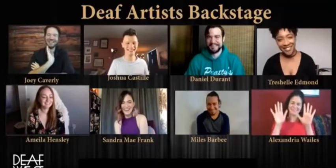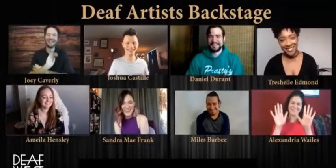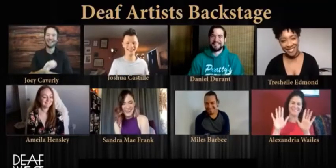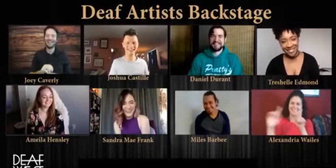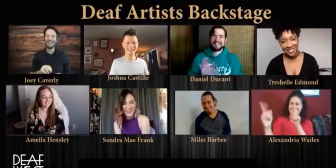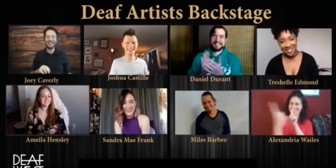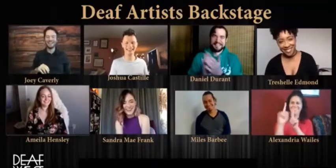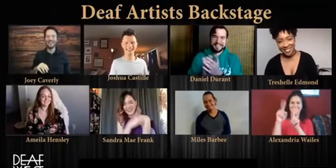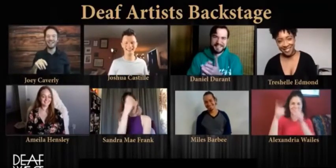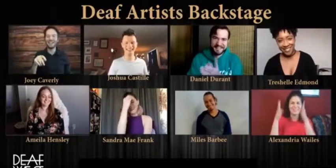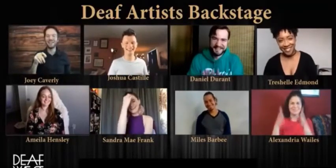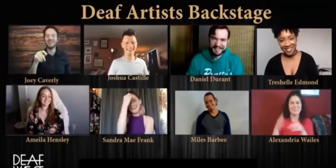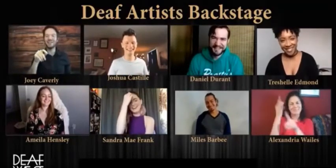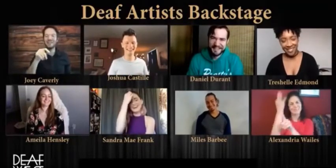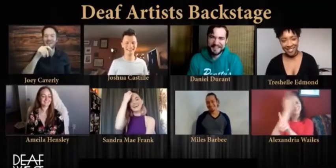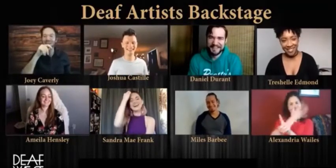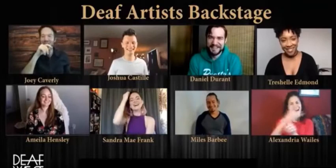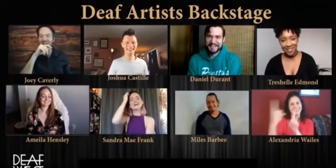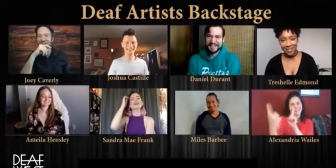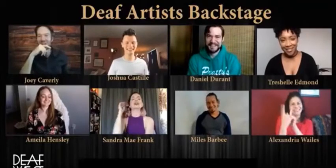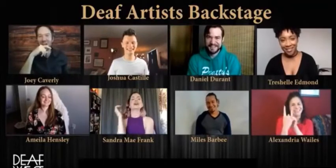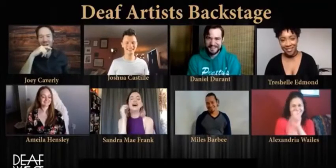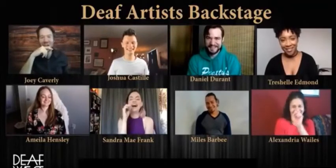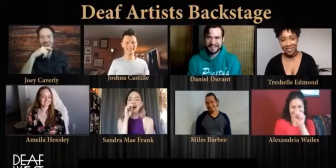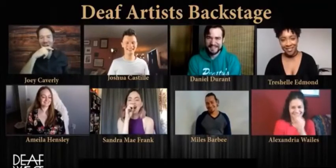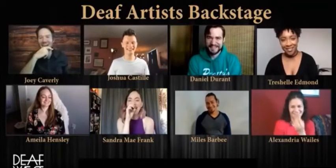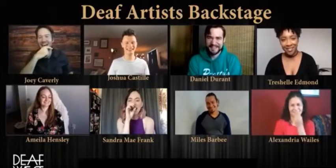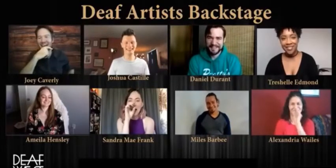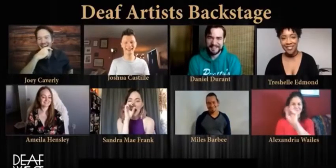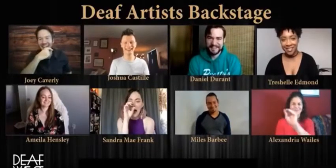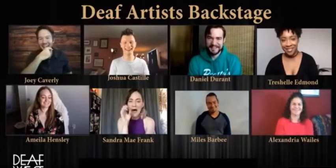So that was an amazing experience meeting Alexandria.